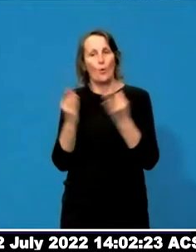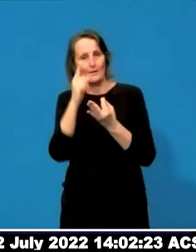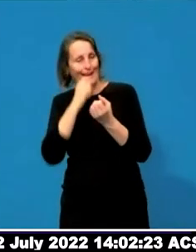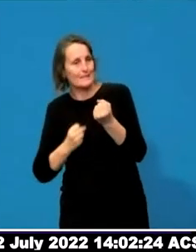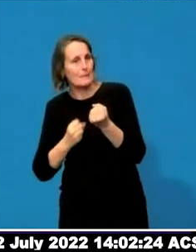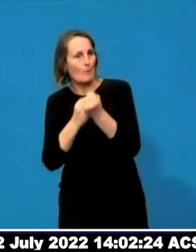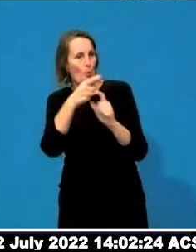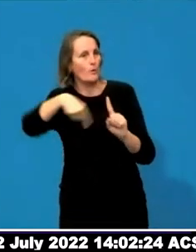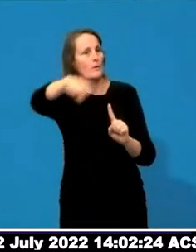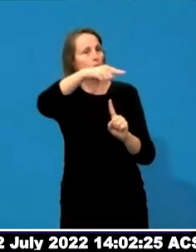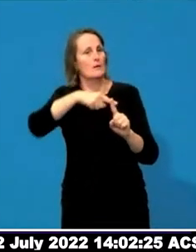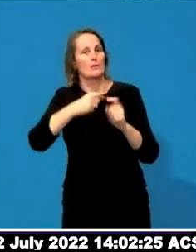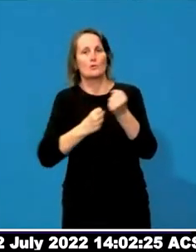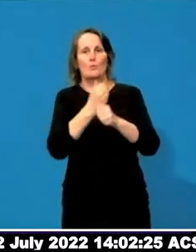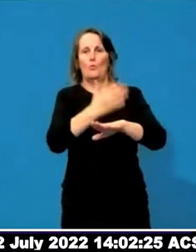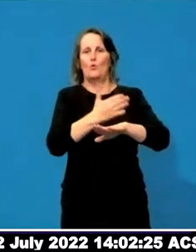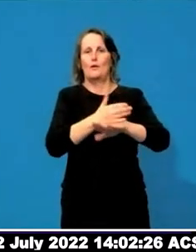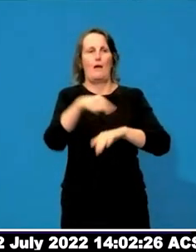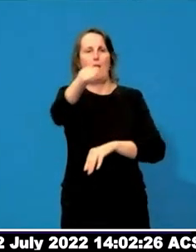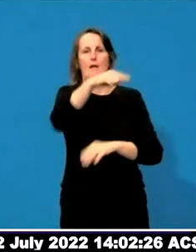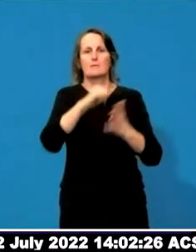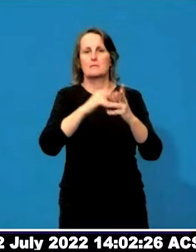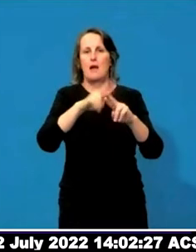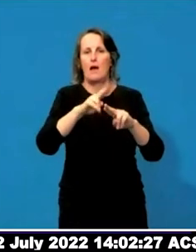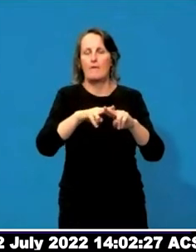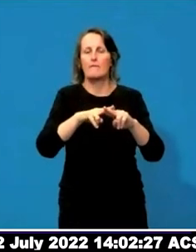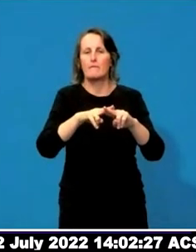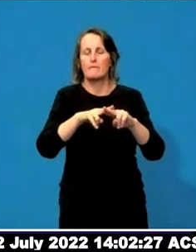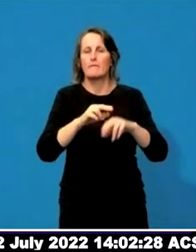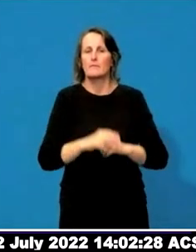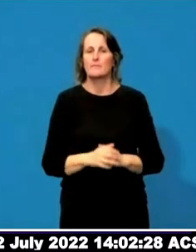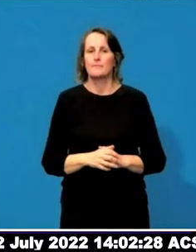to do that work. Because I think that, out of an individual's plan,